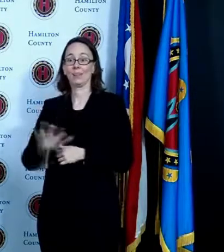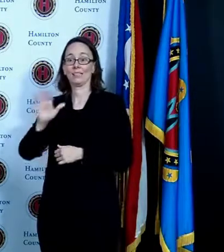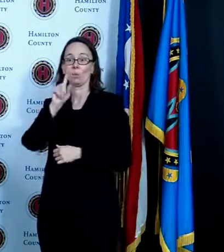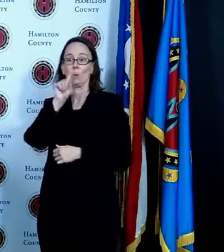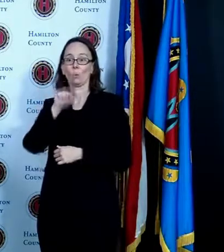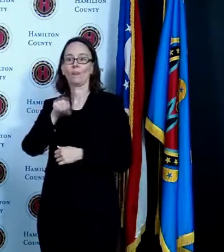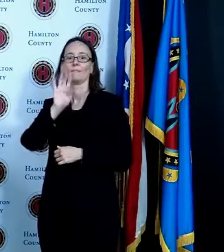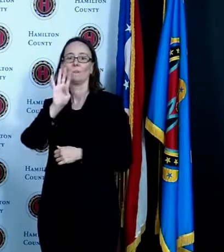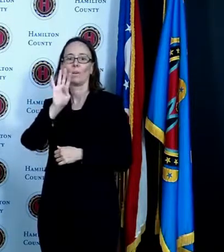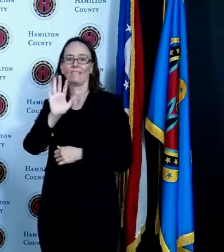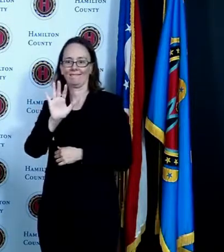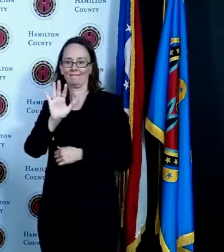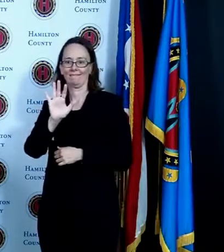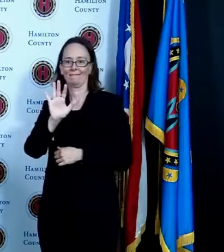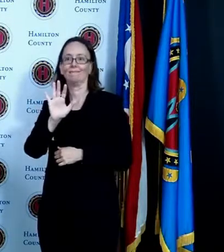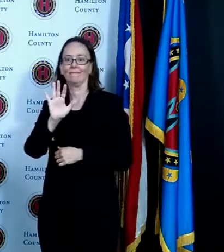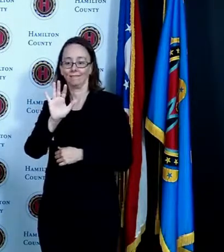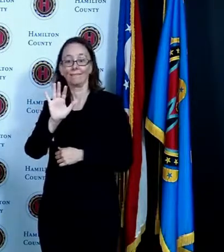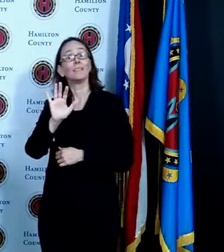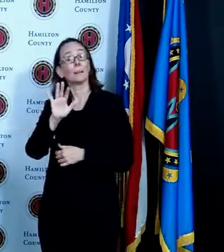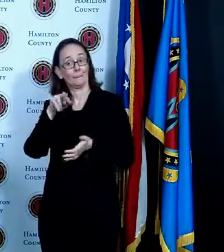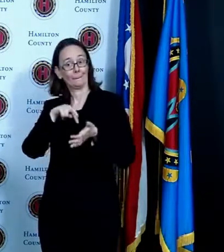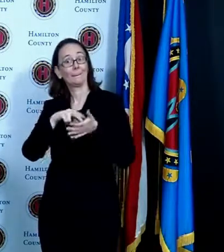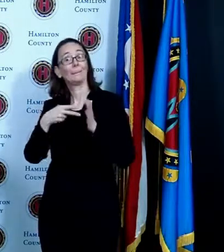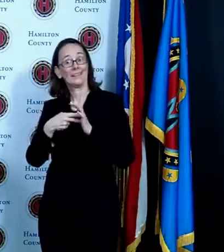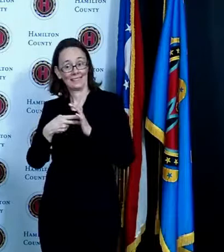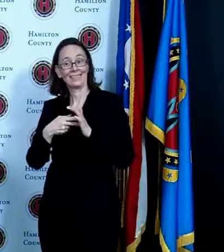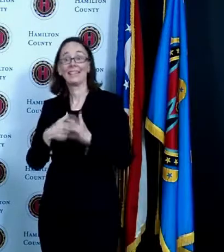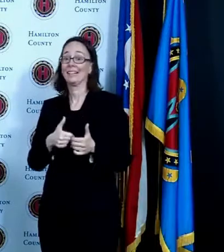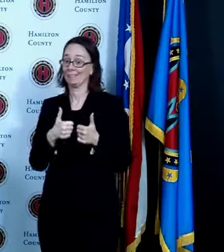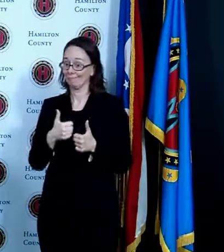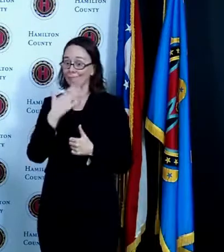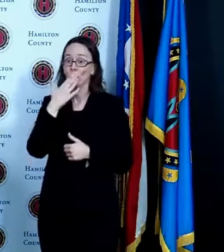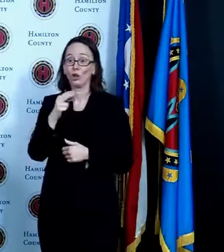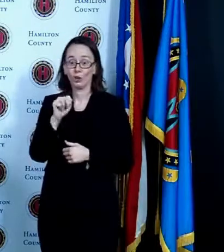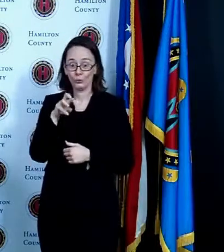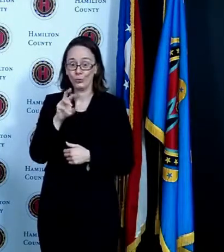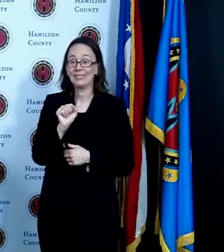upward trend I'll get into a little bit more data here in a moment I did want to